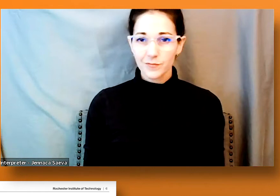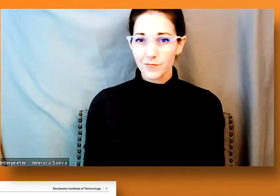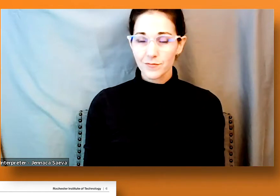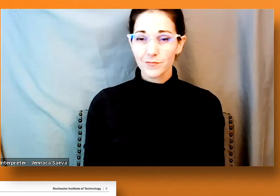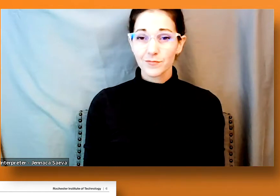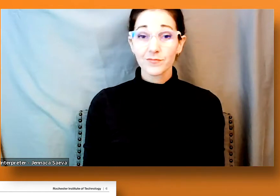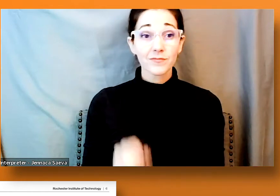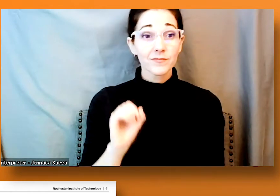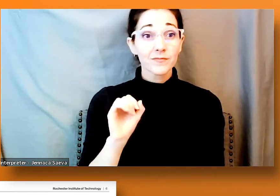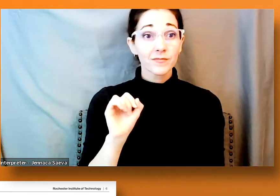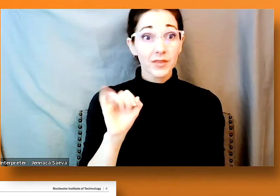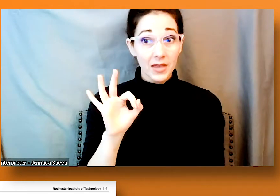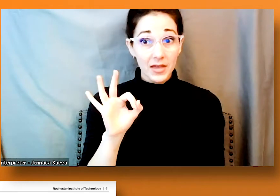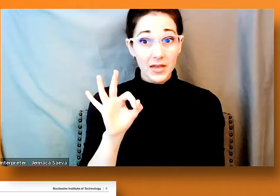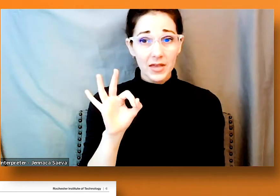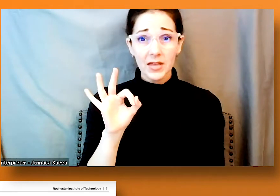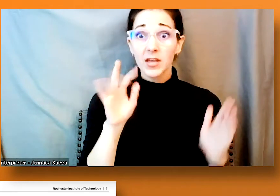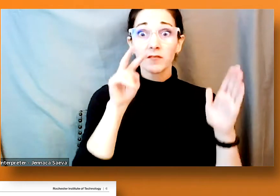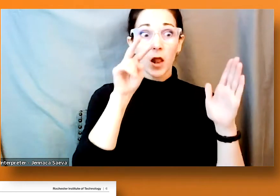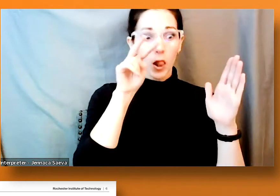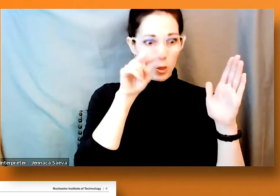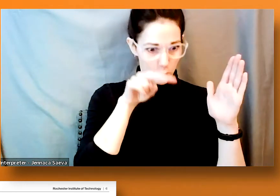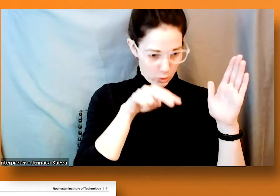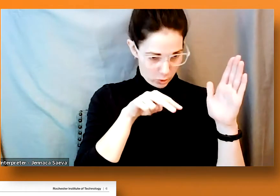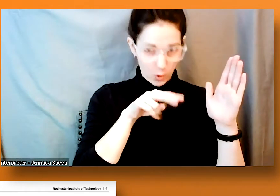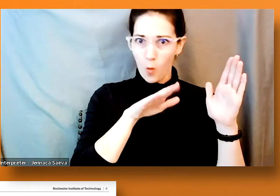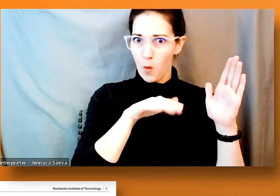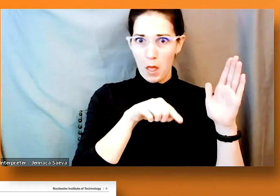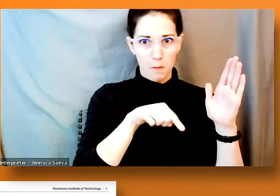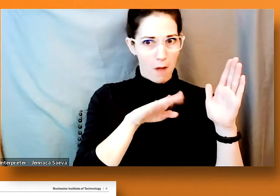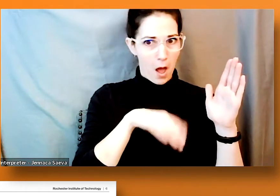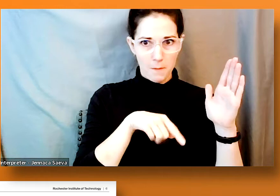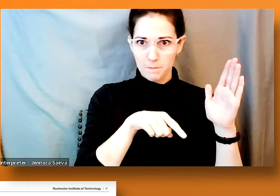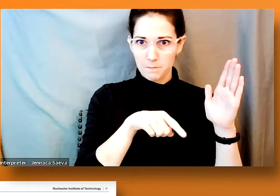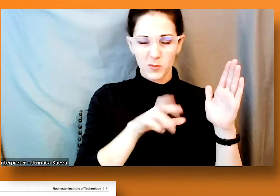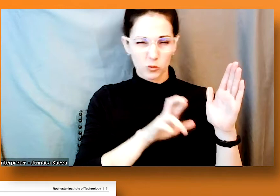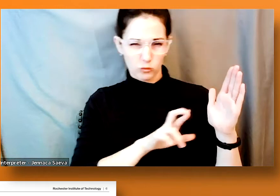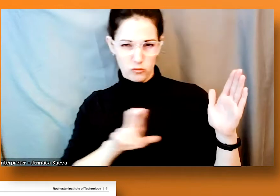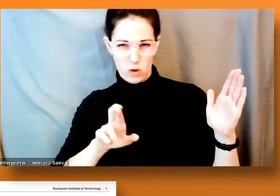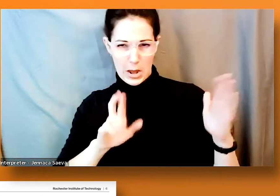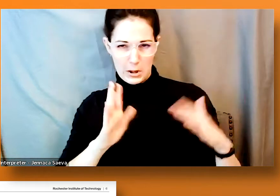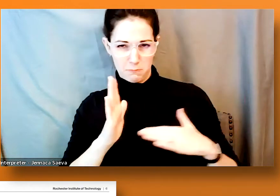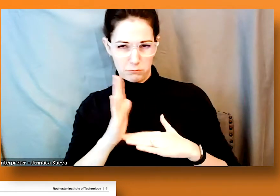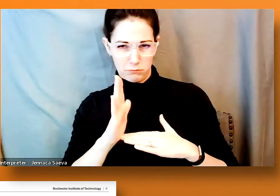And if you look way down at the bottom on the right-hand side,